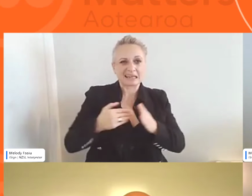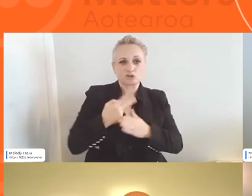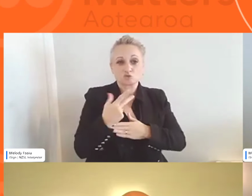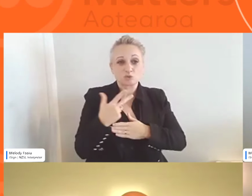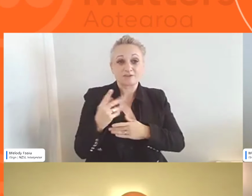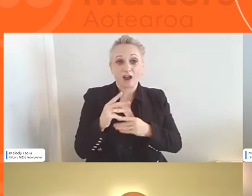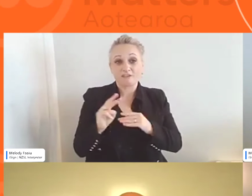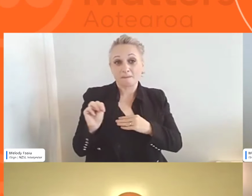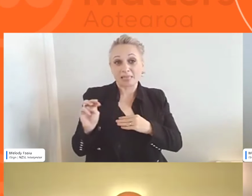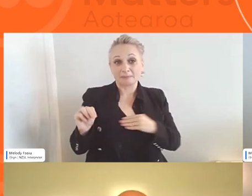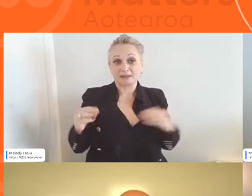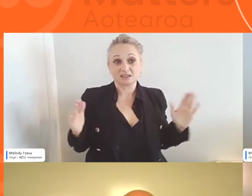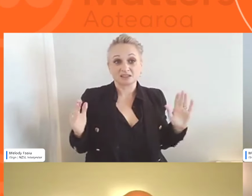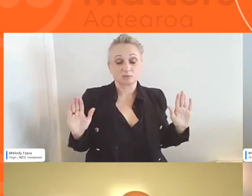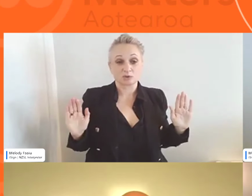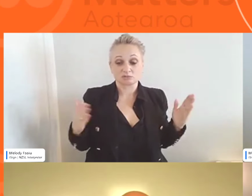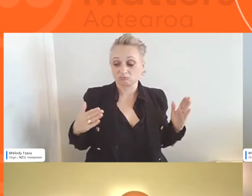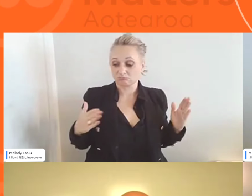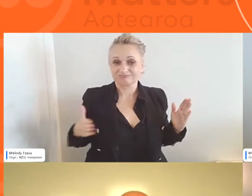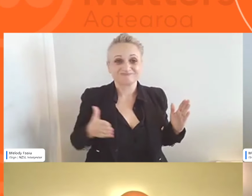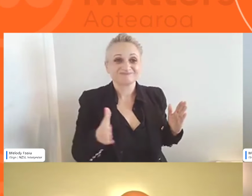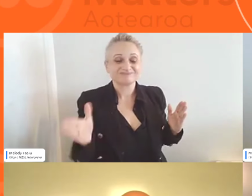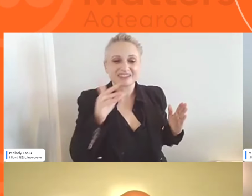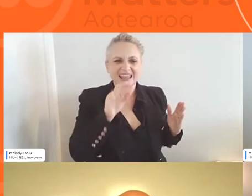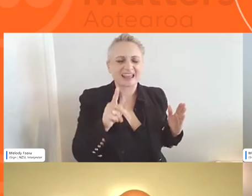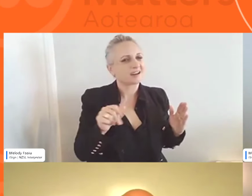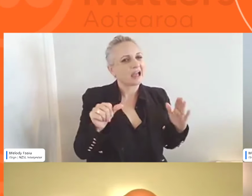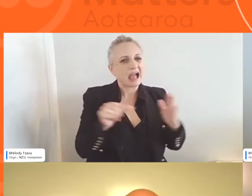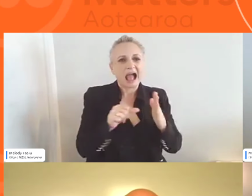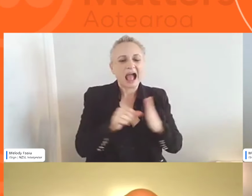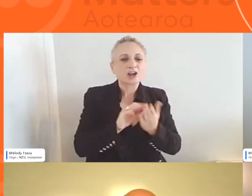range too, because the people in manual wheelchairs are generally,